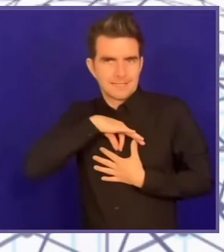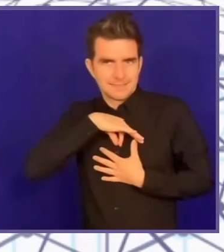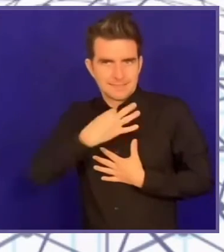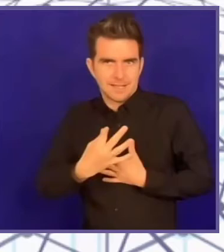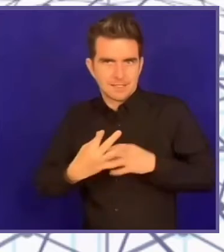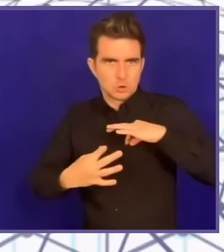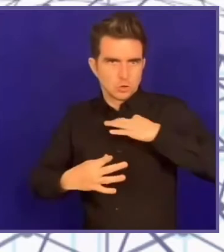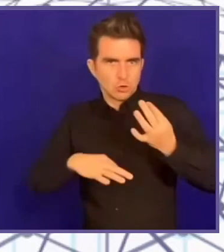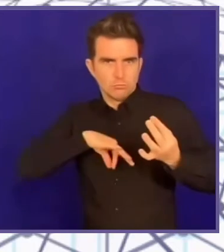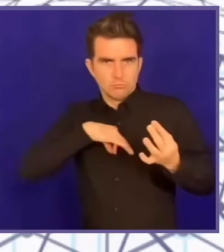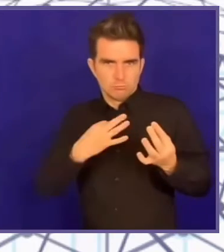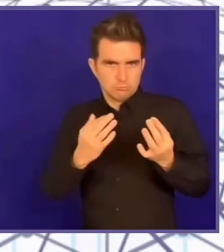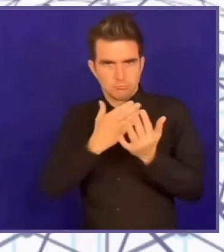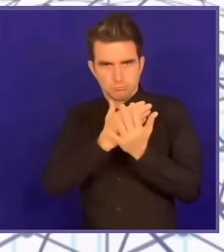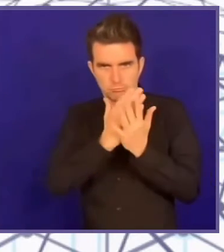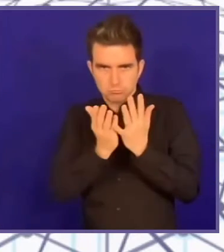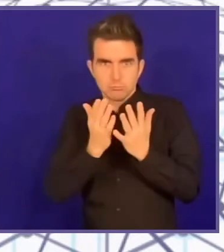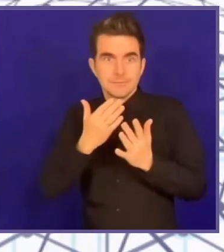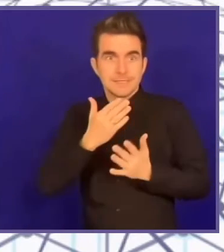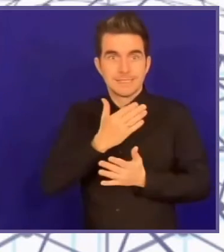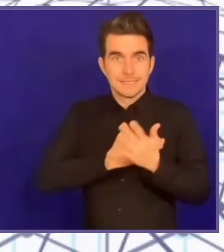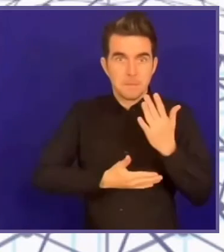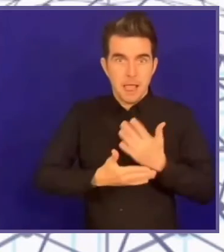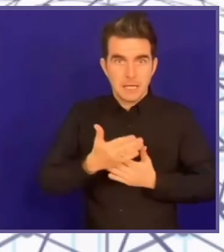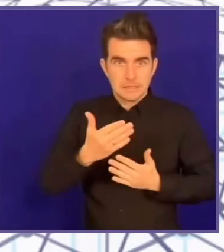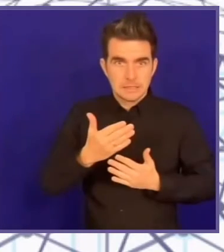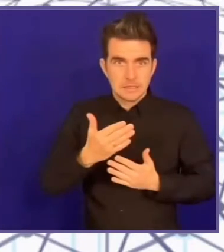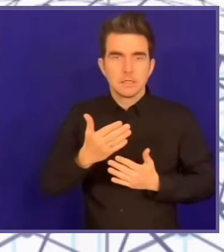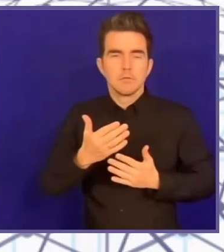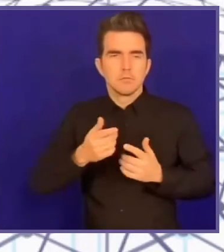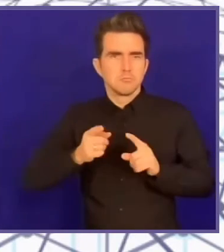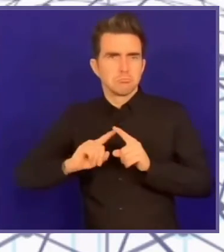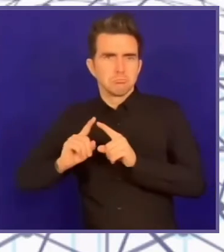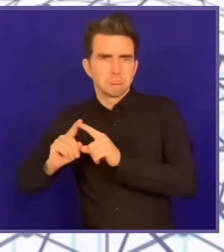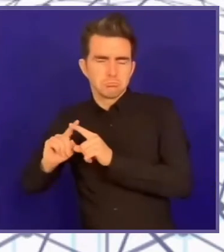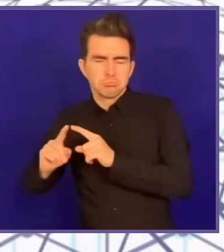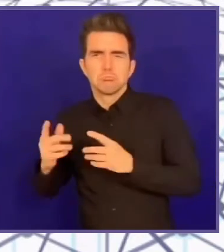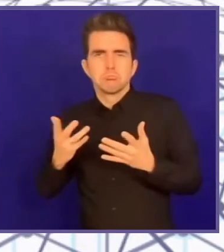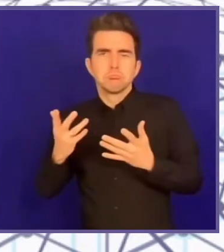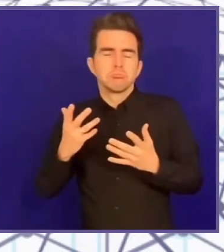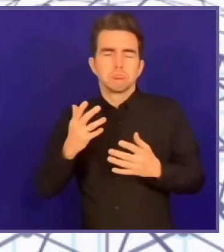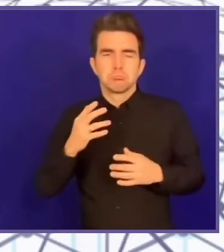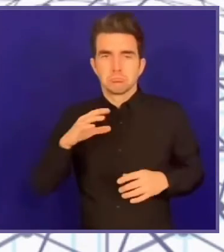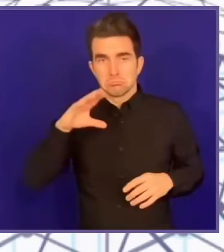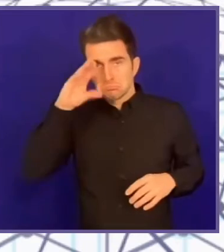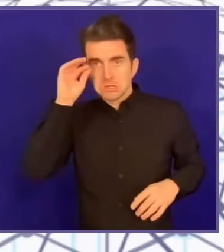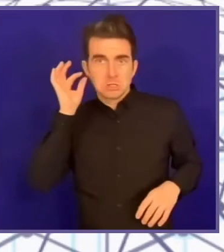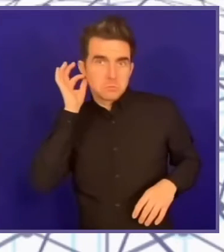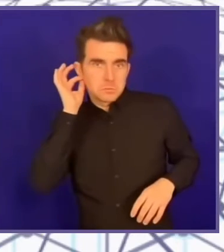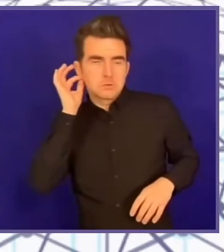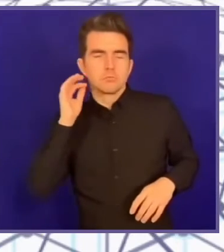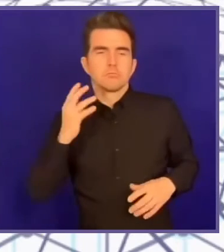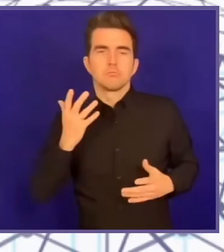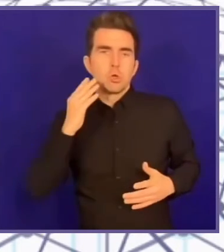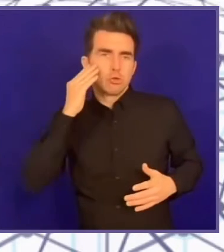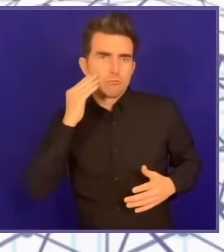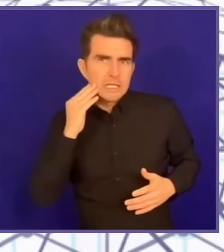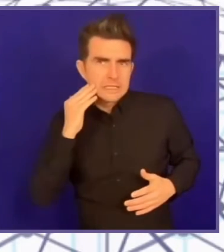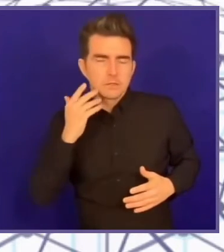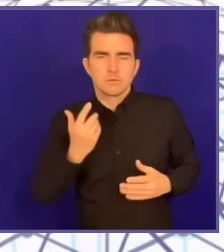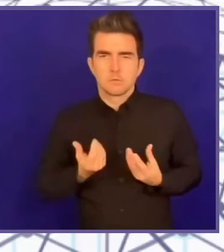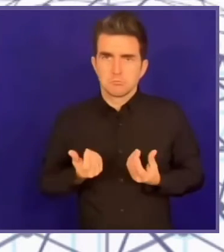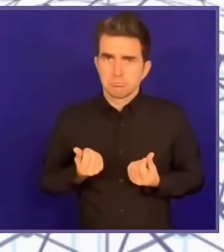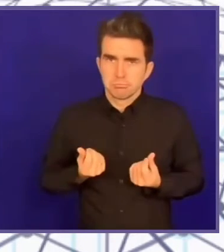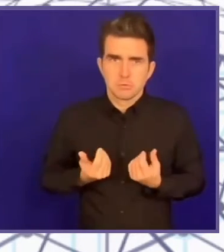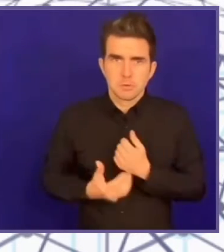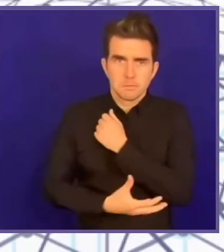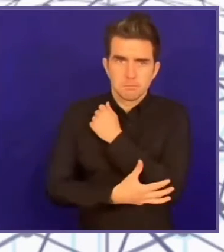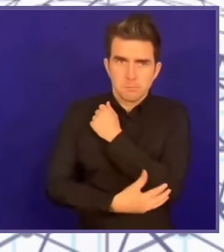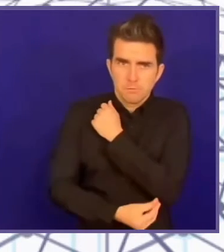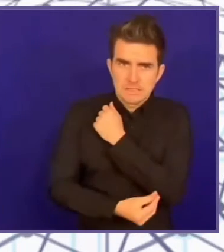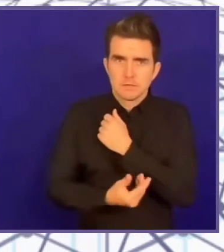developmental outcomes and life chances. How does a deaf blind girl of Afro Colombian descent,